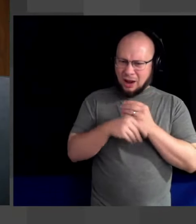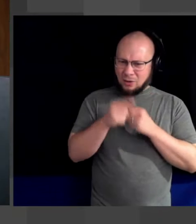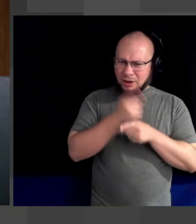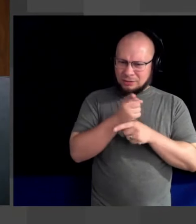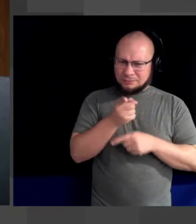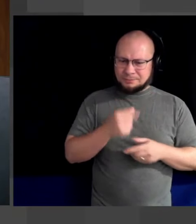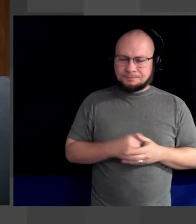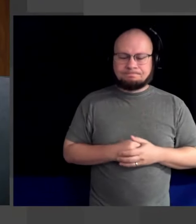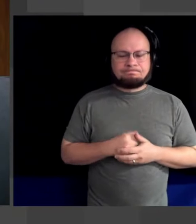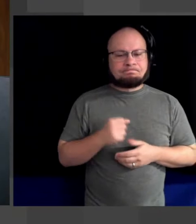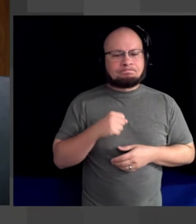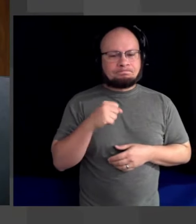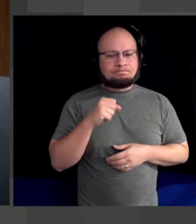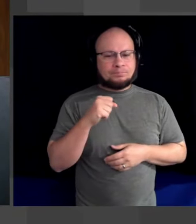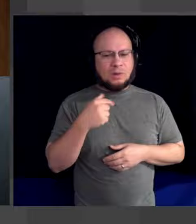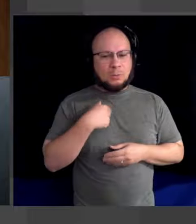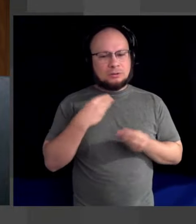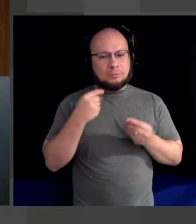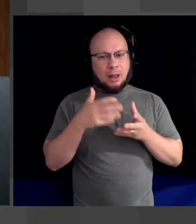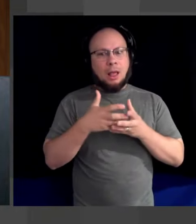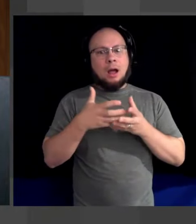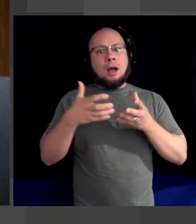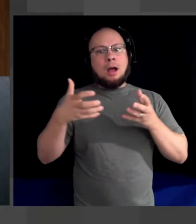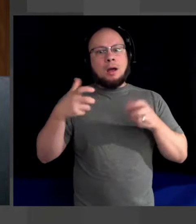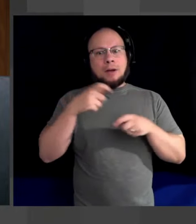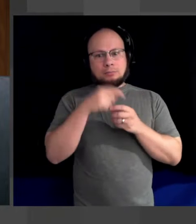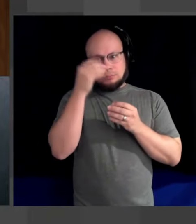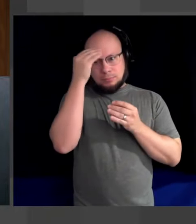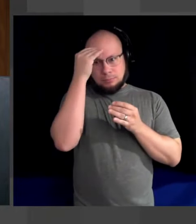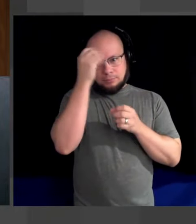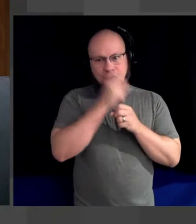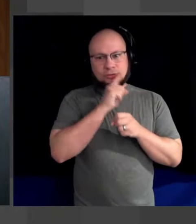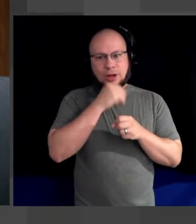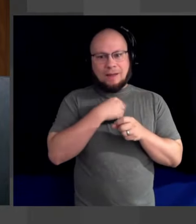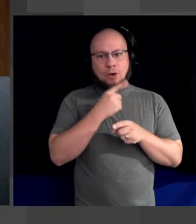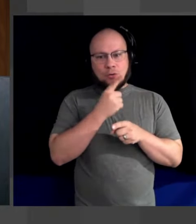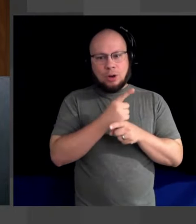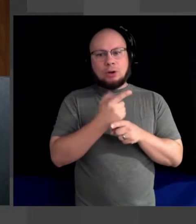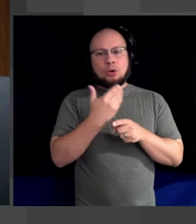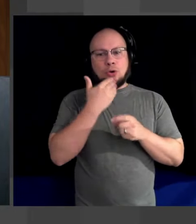HOW TO DECIDE WHAT GOES INTO AN UPDATE THIS BIG.